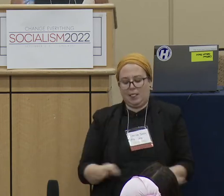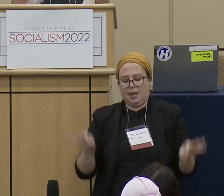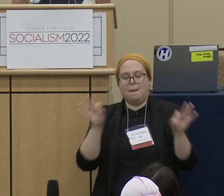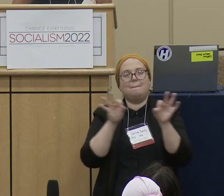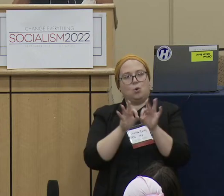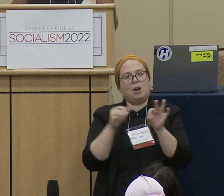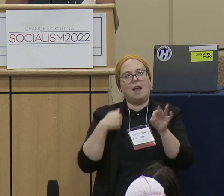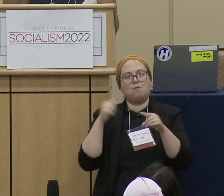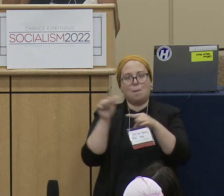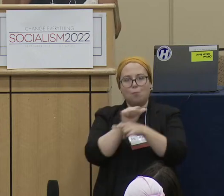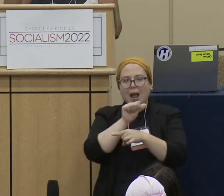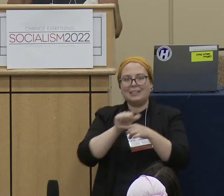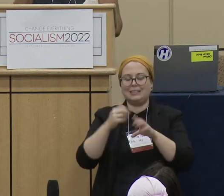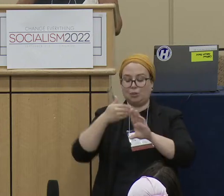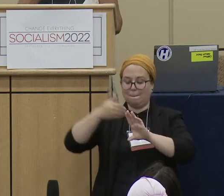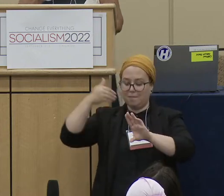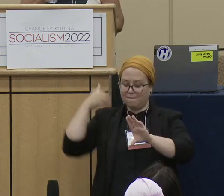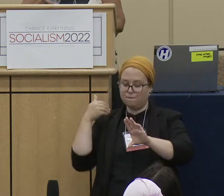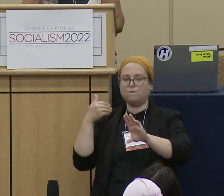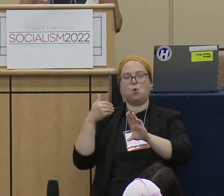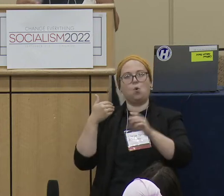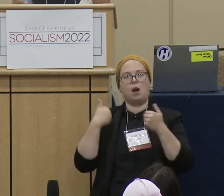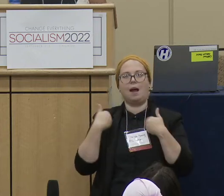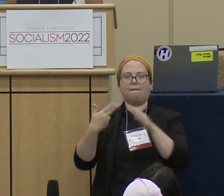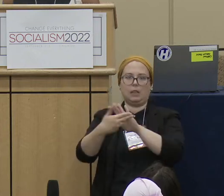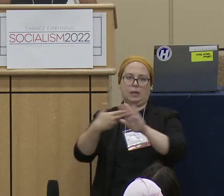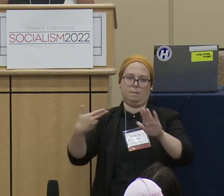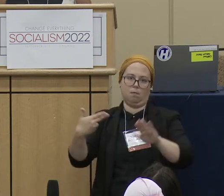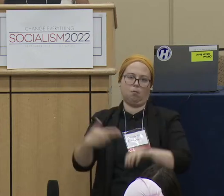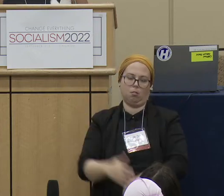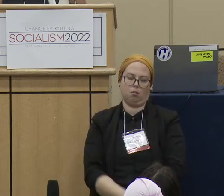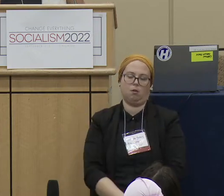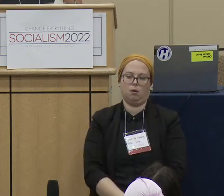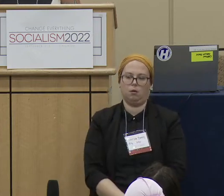other words, there was a practice before there was a label. And that's very important. There was a practice